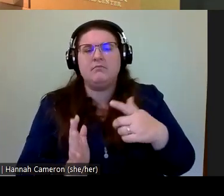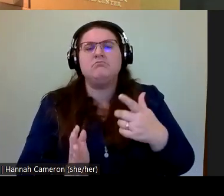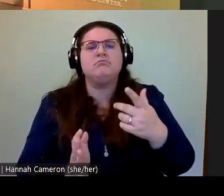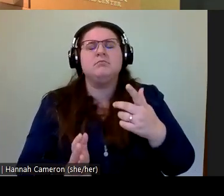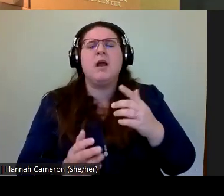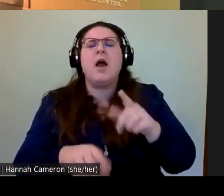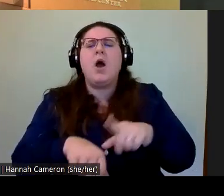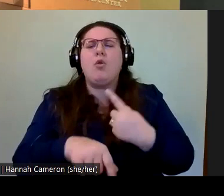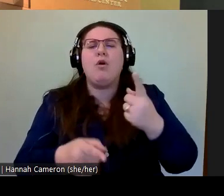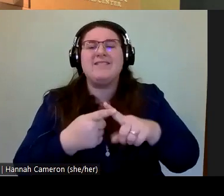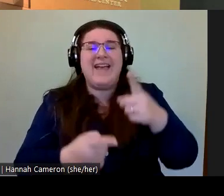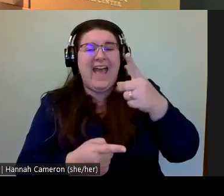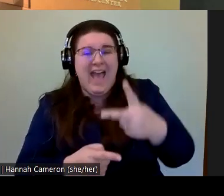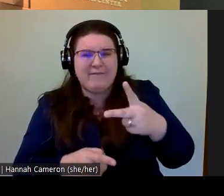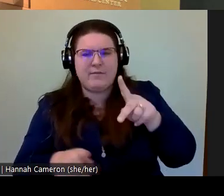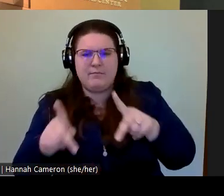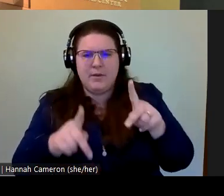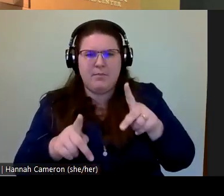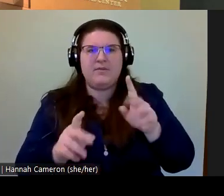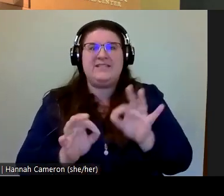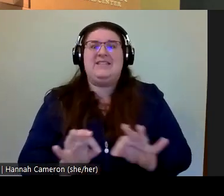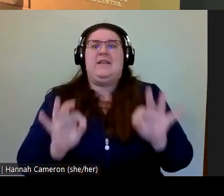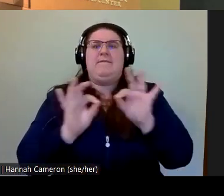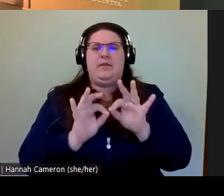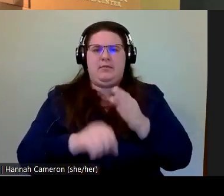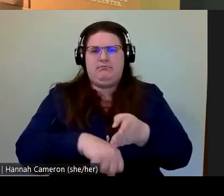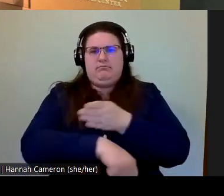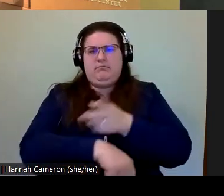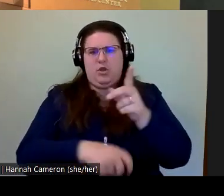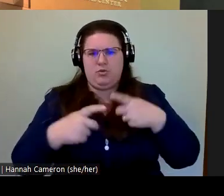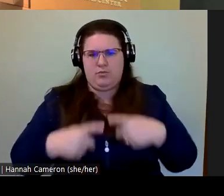in their depression and when we before we put this model in place it took about a year after we